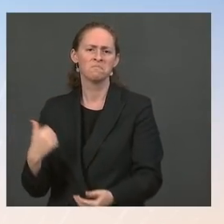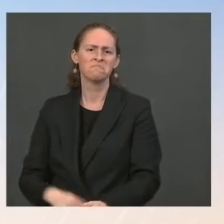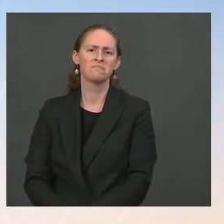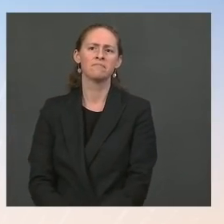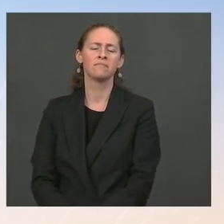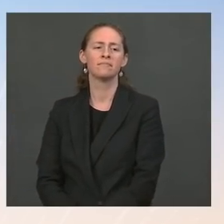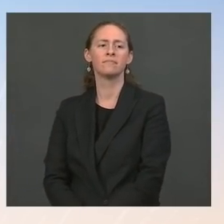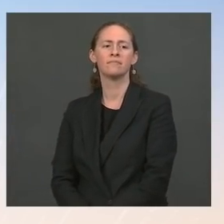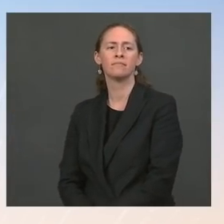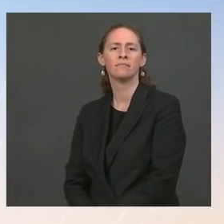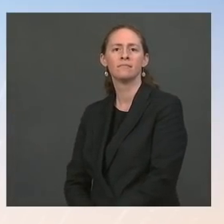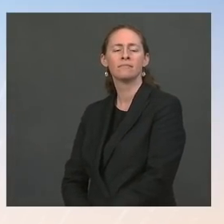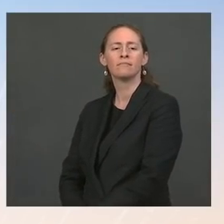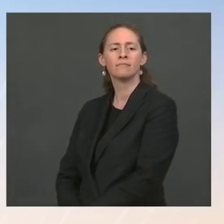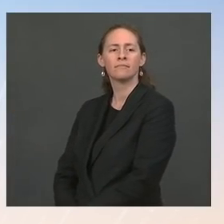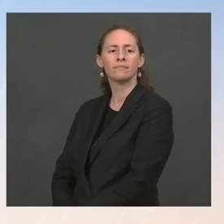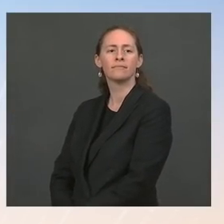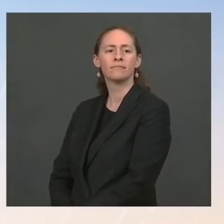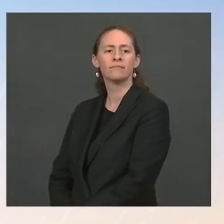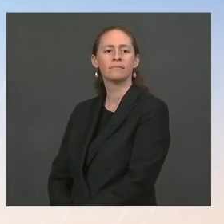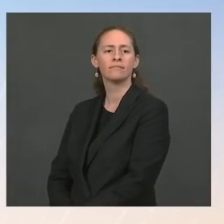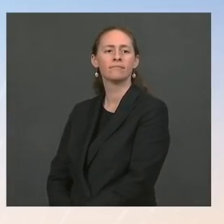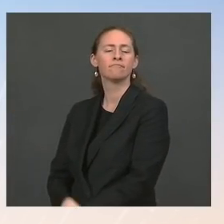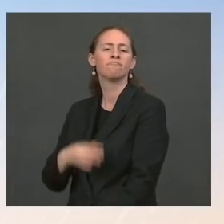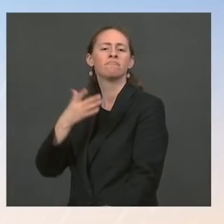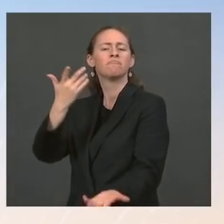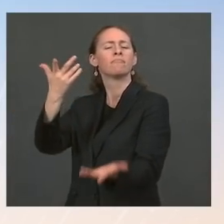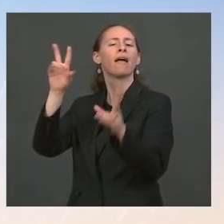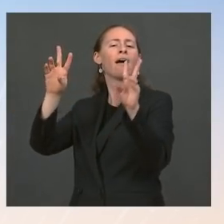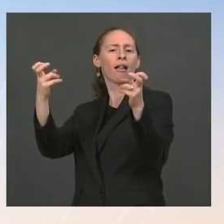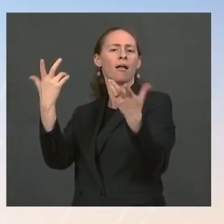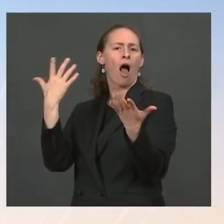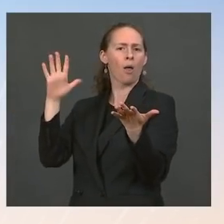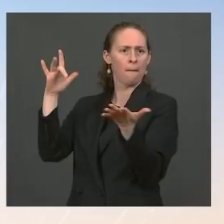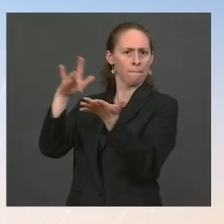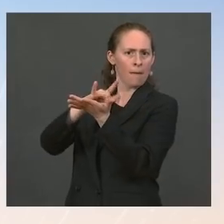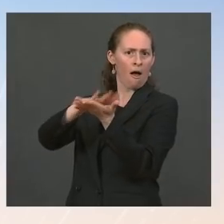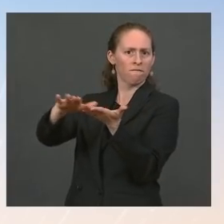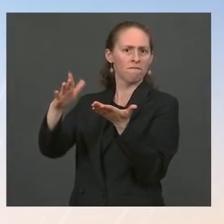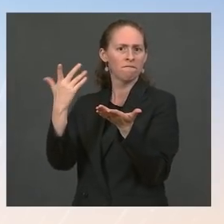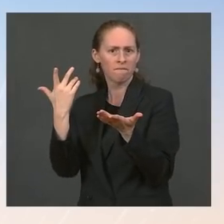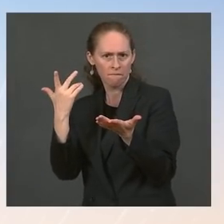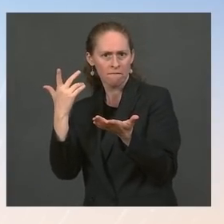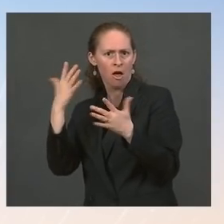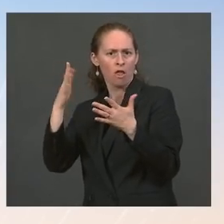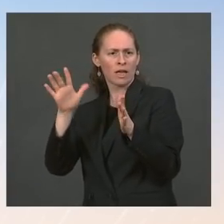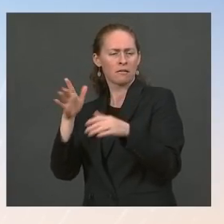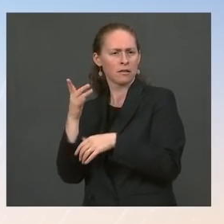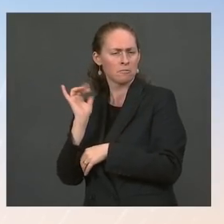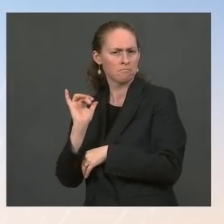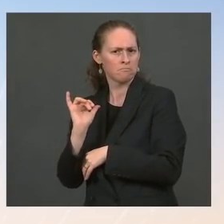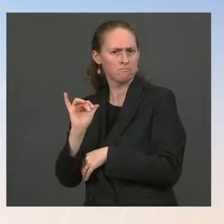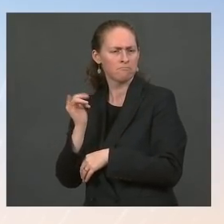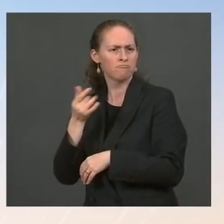is tax enforcement. And I know you've discussed this a couple times in the last couple weeks. But given the scale of the ramp-up we've seen from the banking industry and opposition